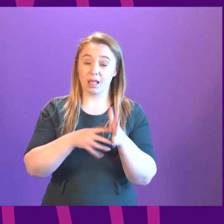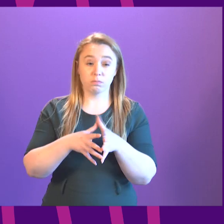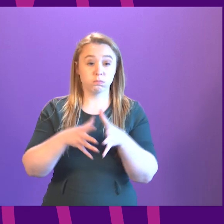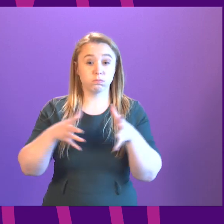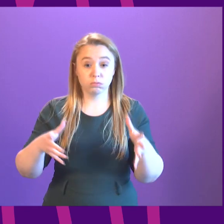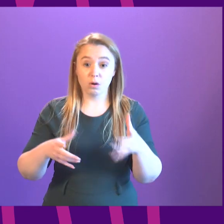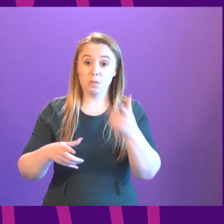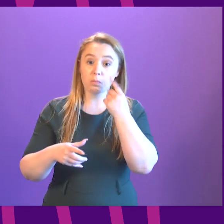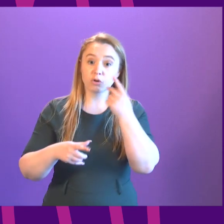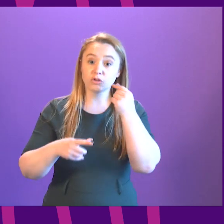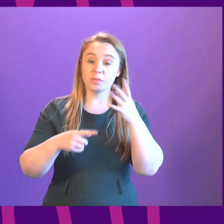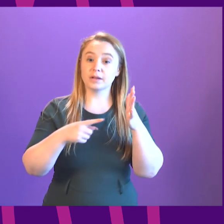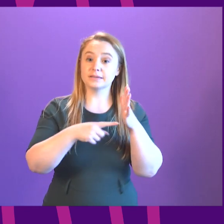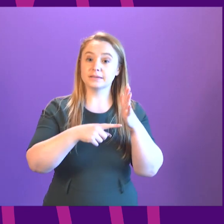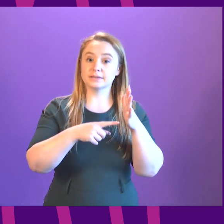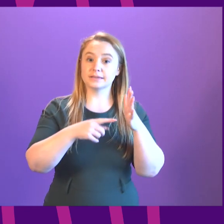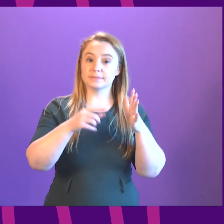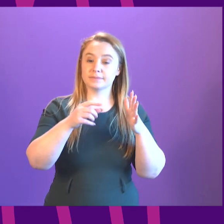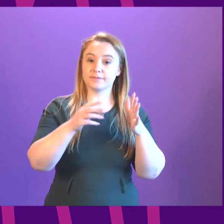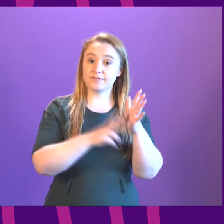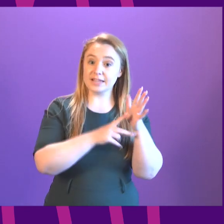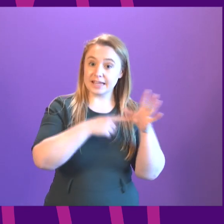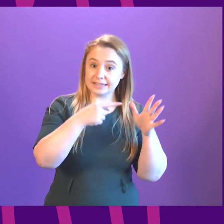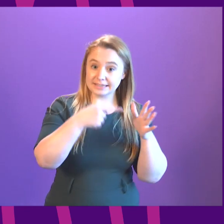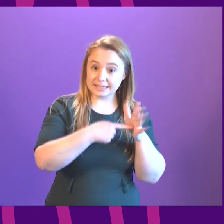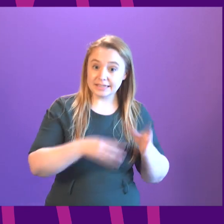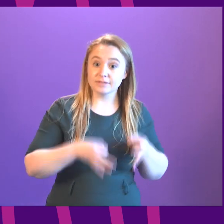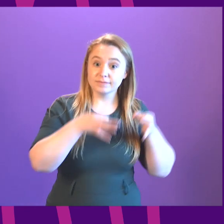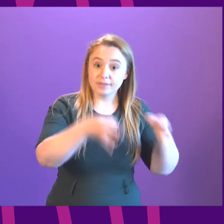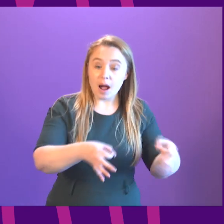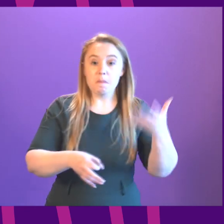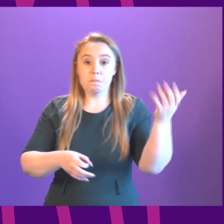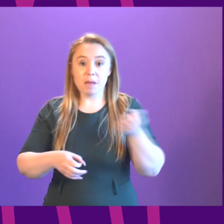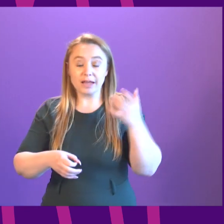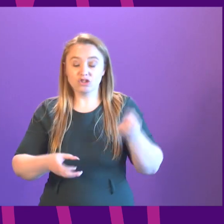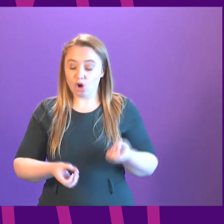deferred VAT or national insurance and pension contributions for staff who are currently